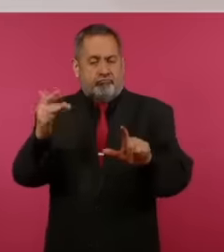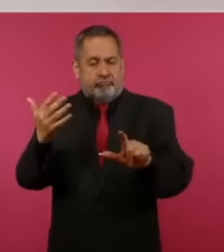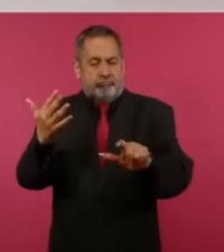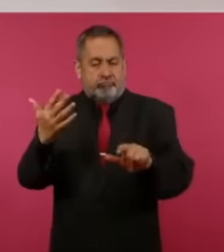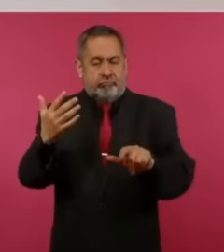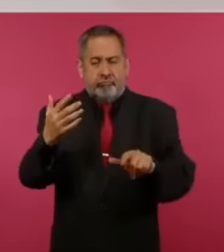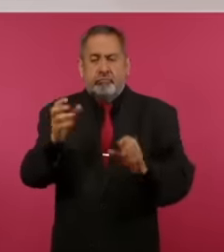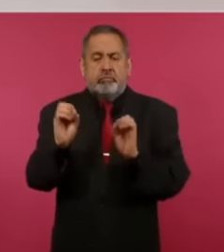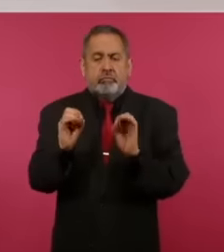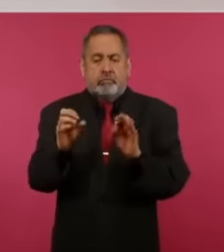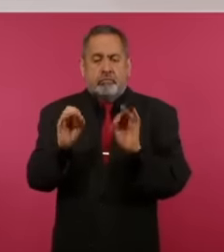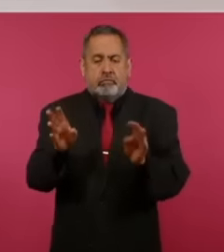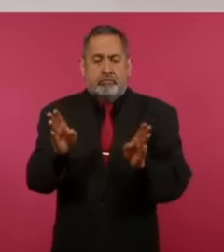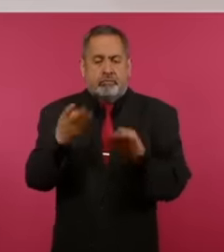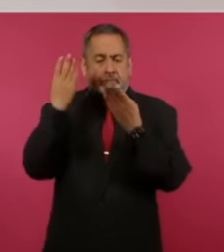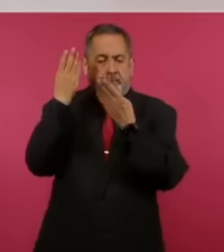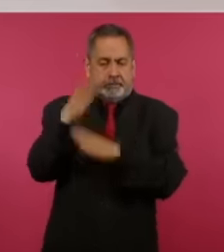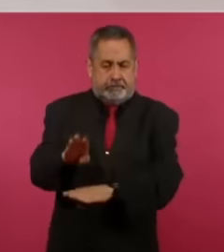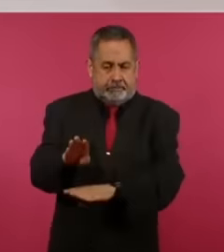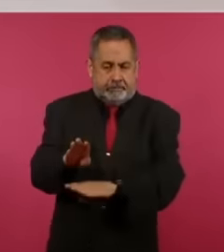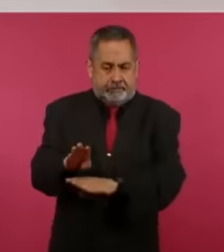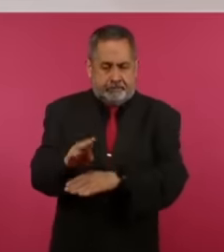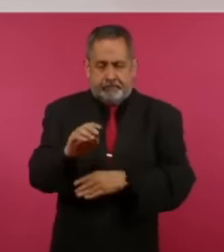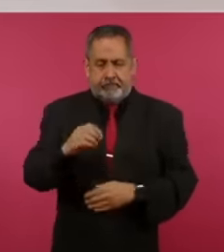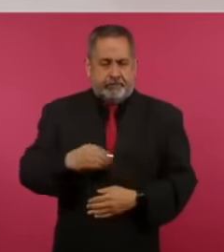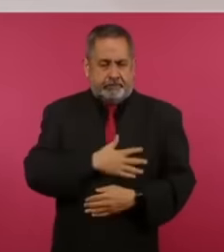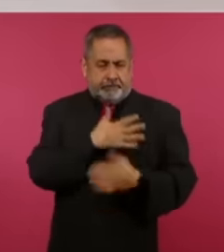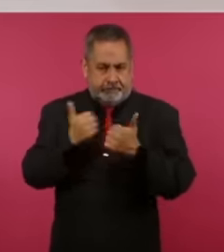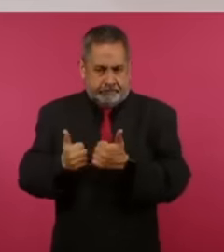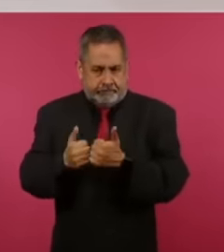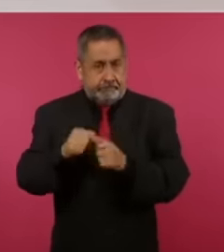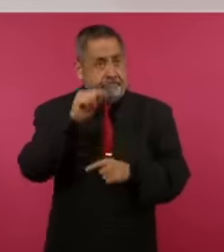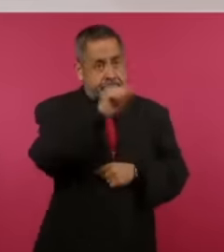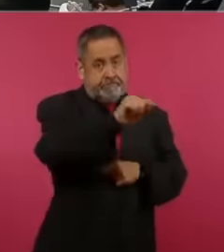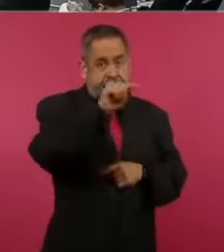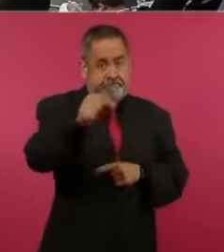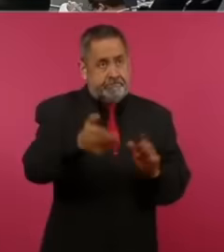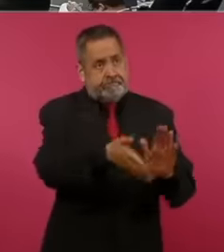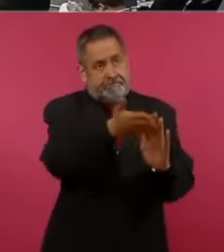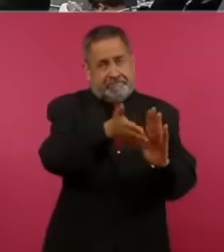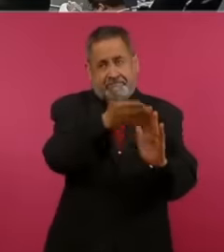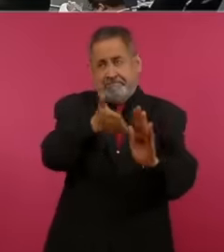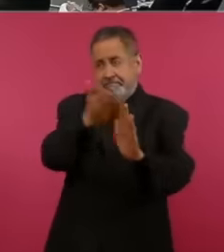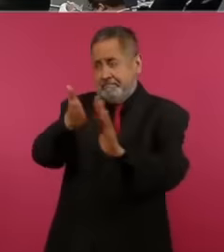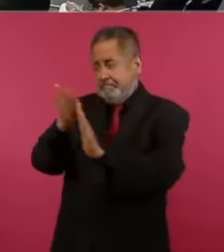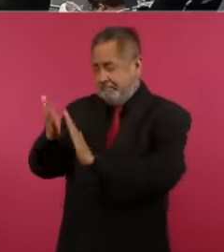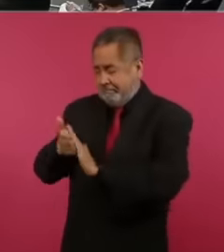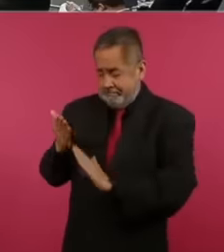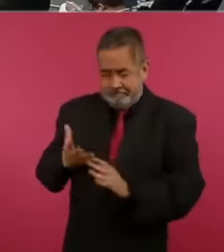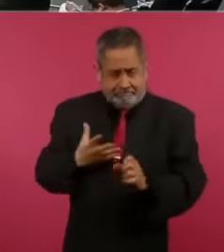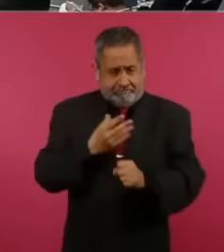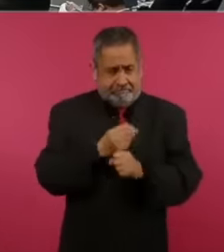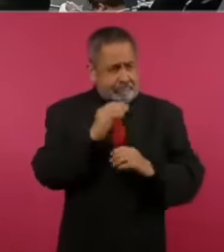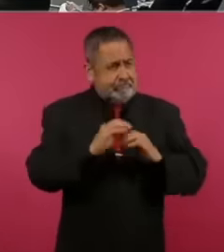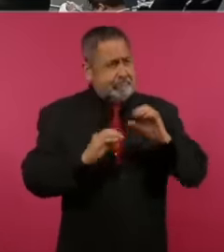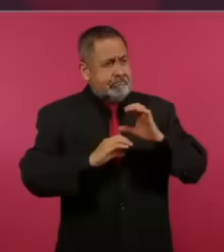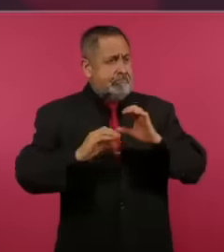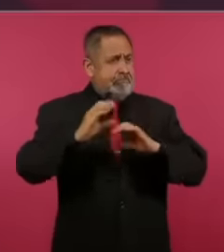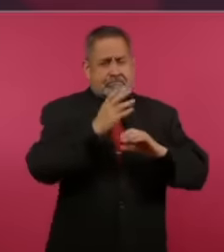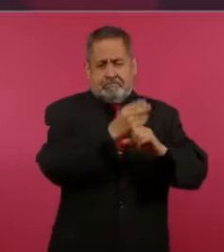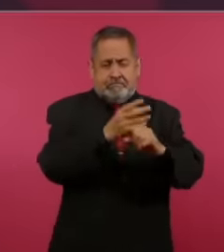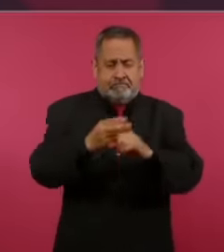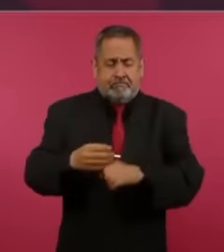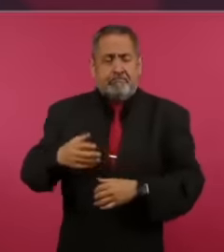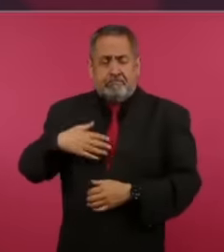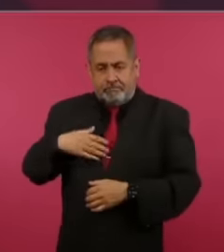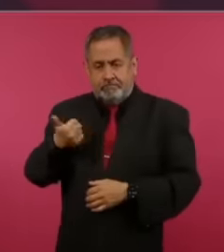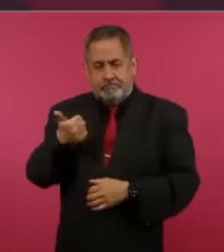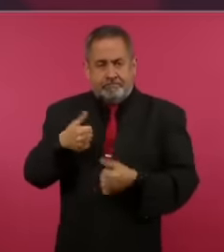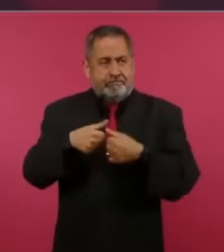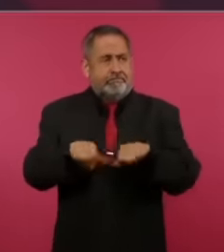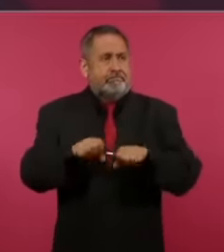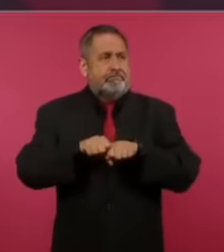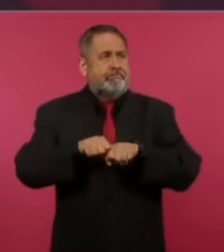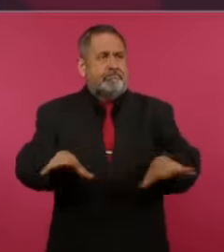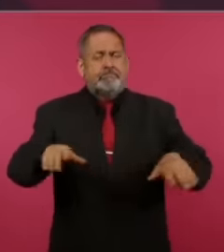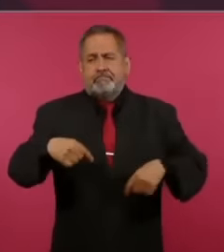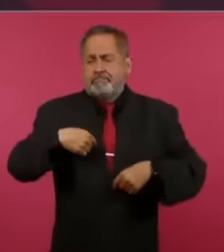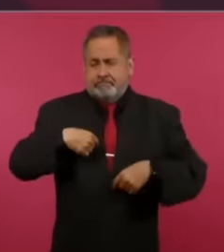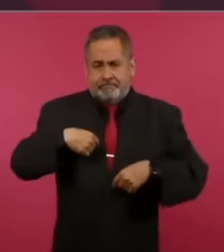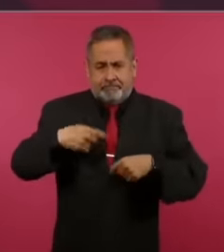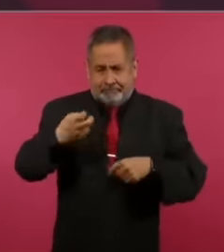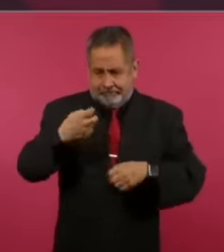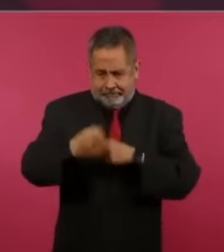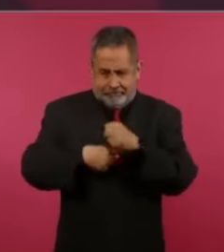branches of the welfare bank because we dispersed this year we are going to be dispersing on